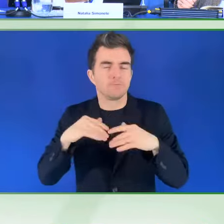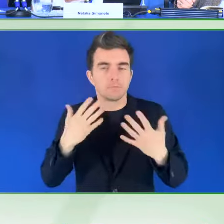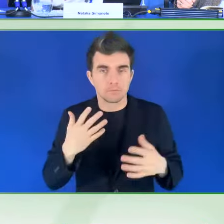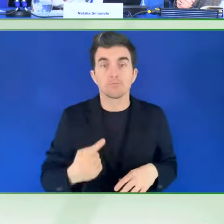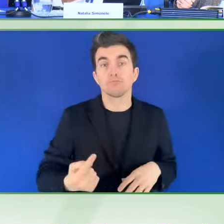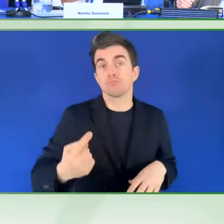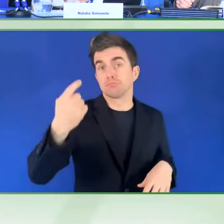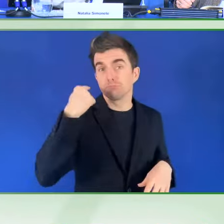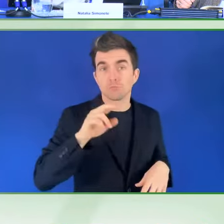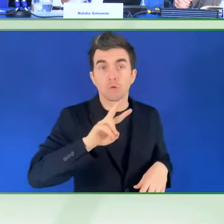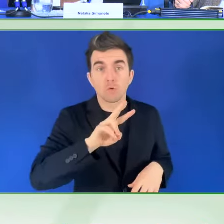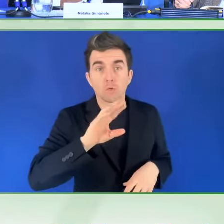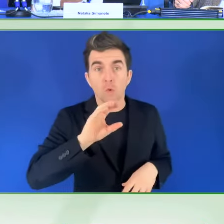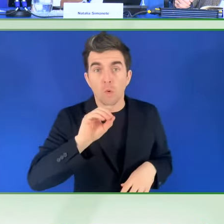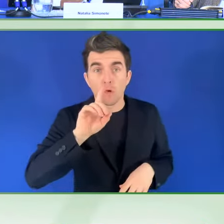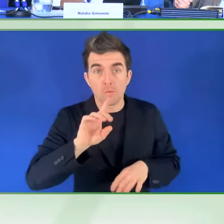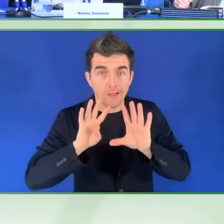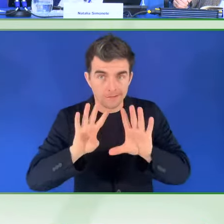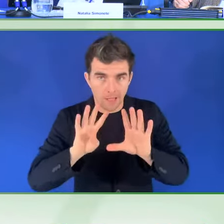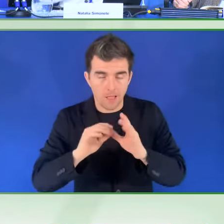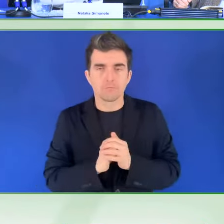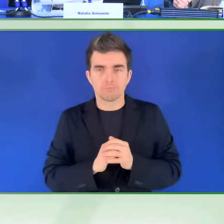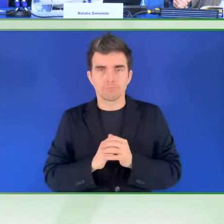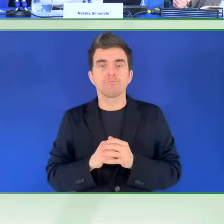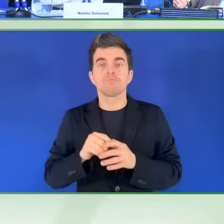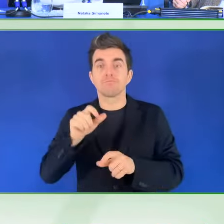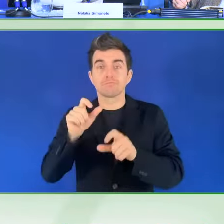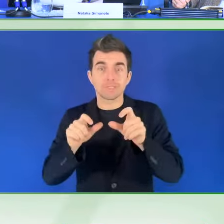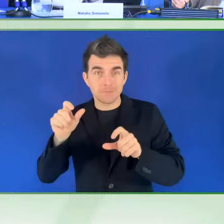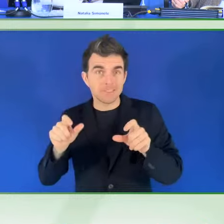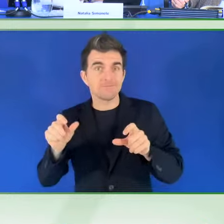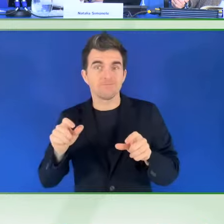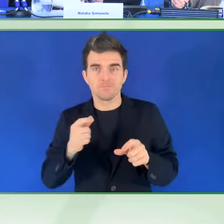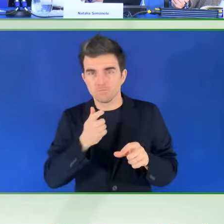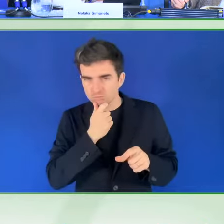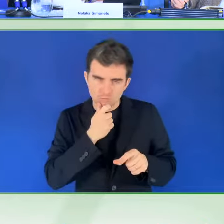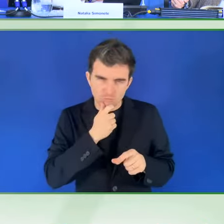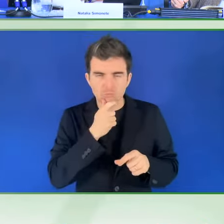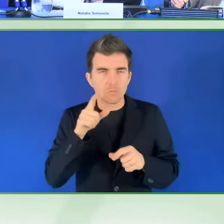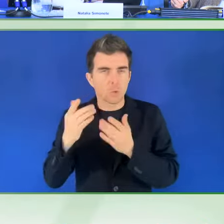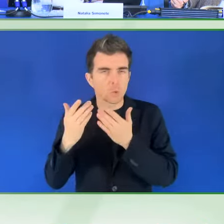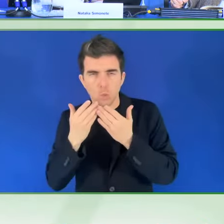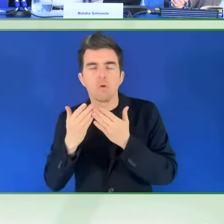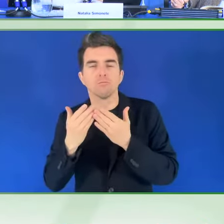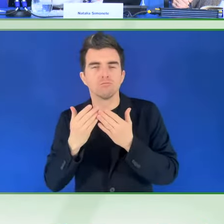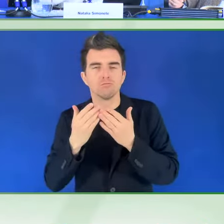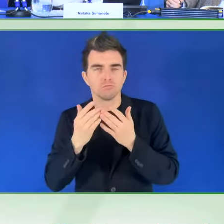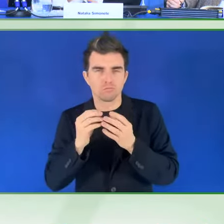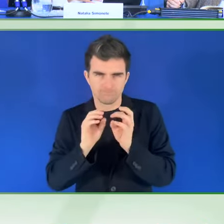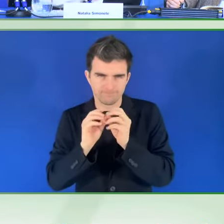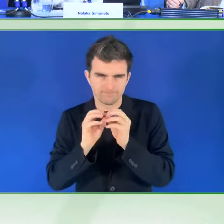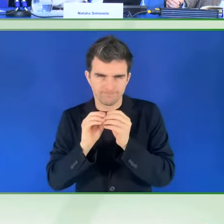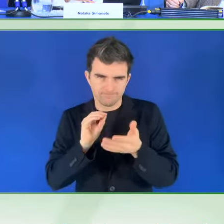Mine signing Brazilian Simon which is this, I am the coordinator of .